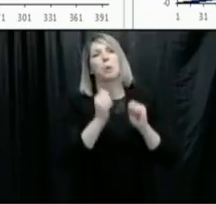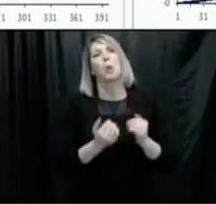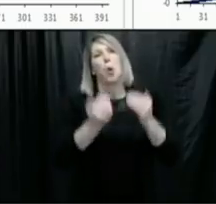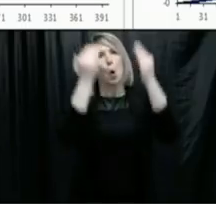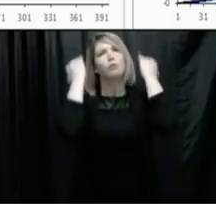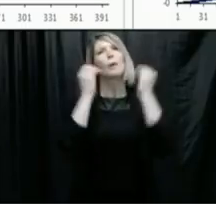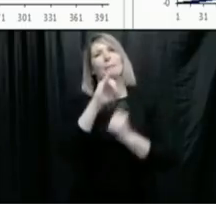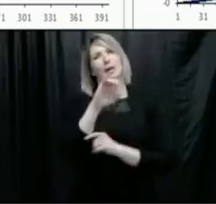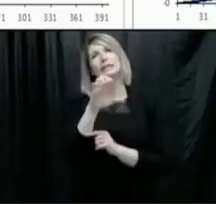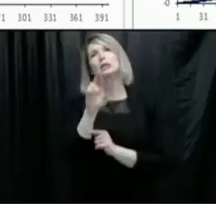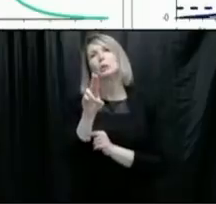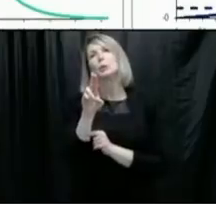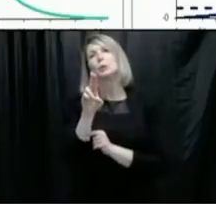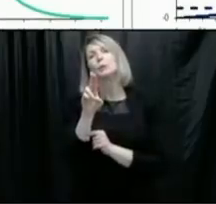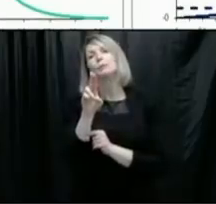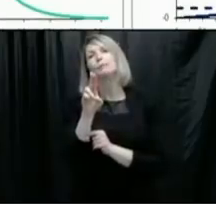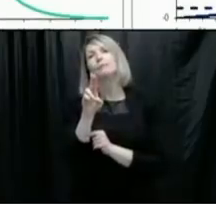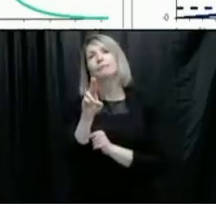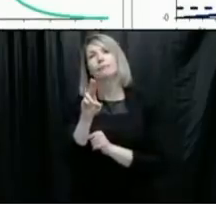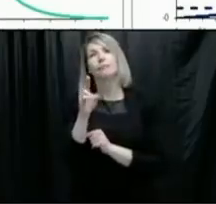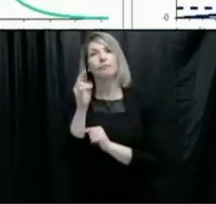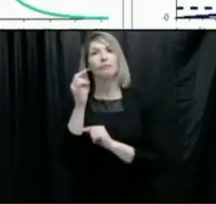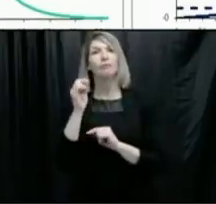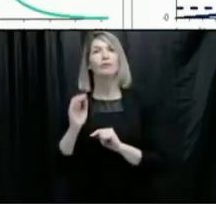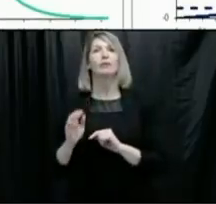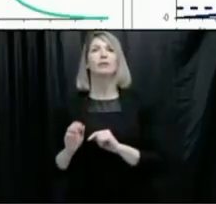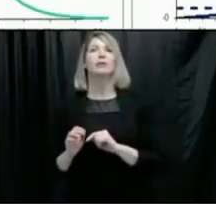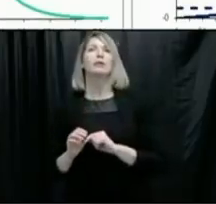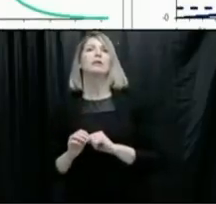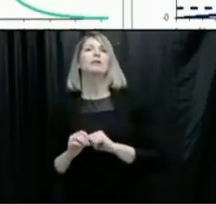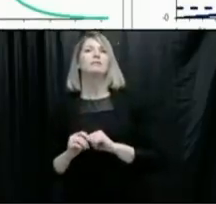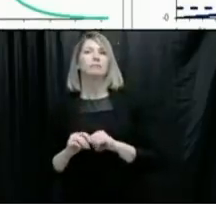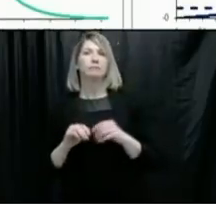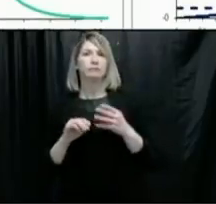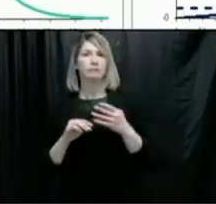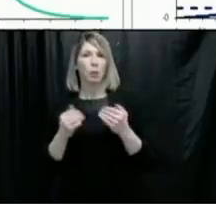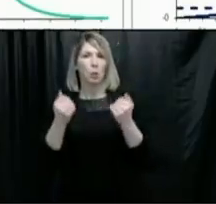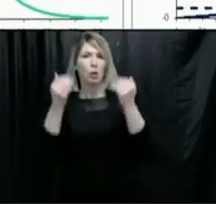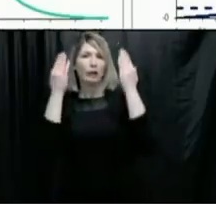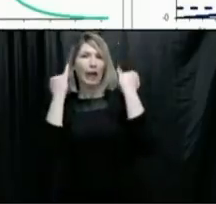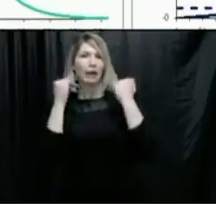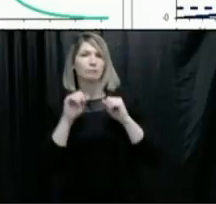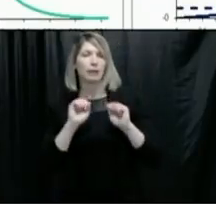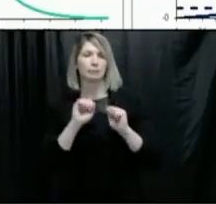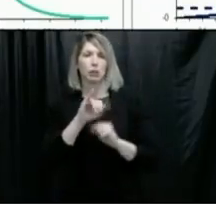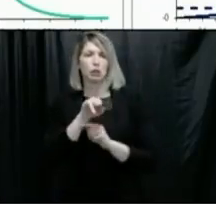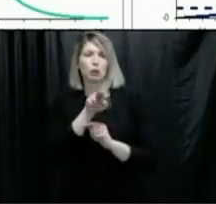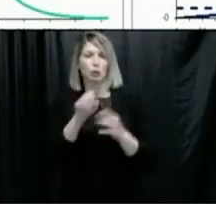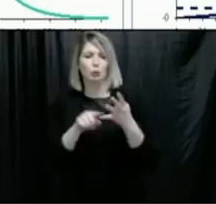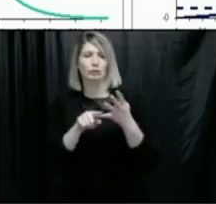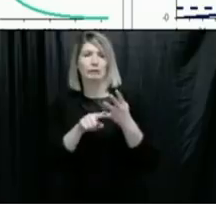AROUND THE END OF JUNE OR JULY.